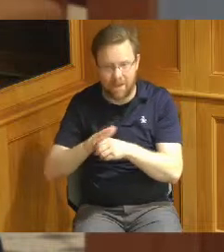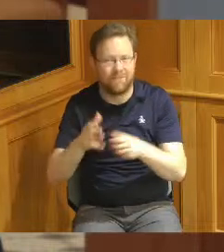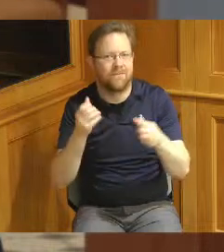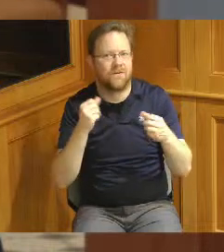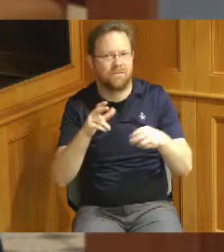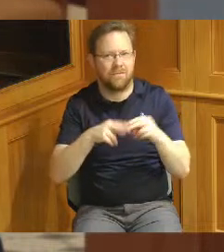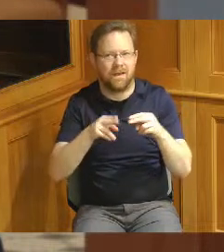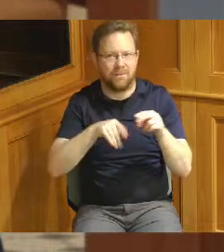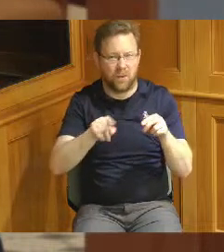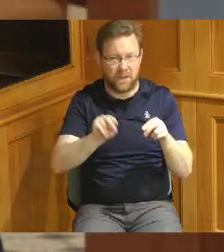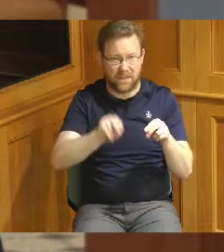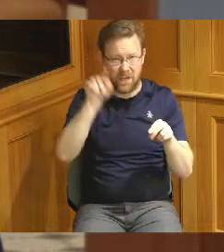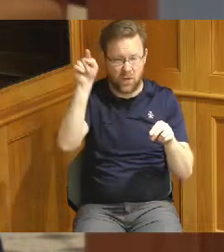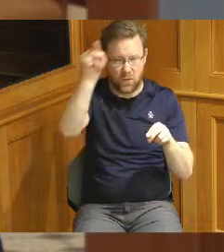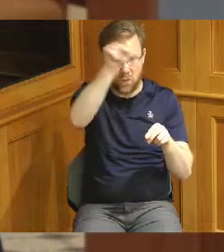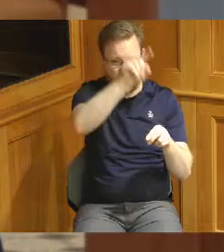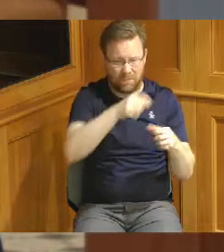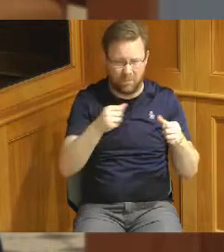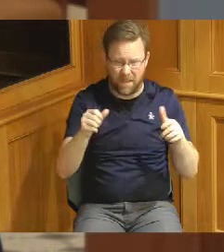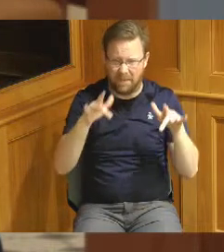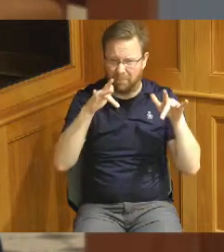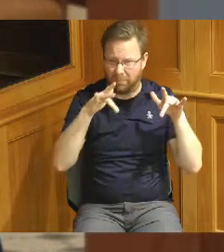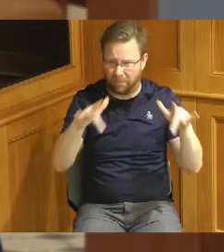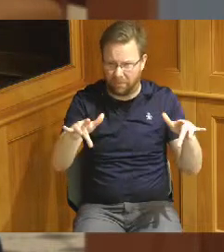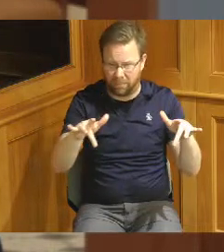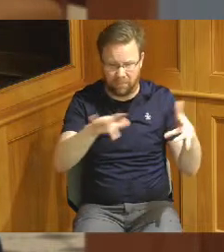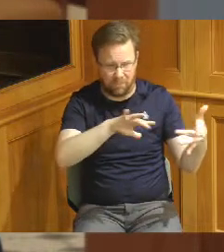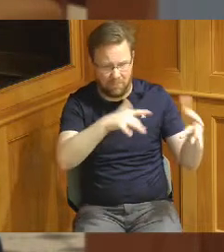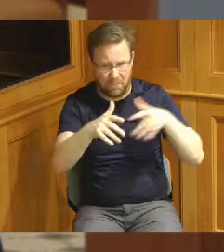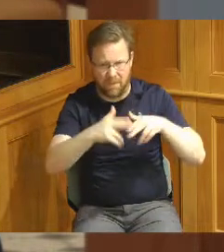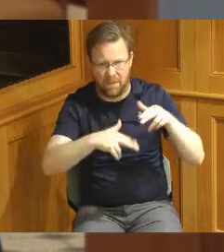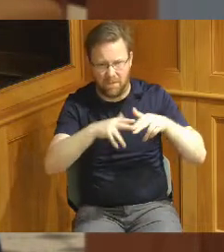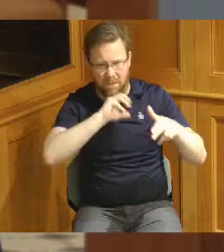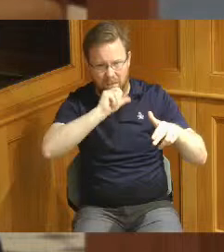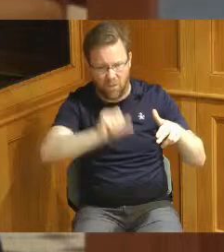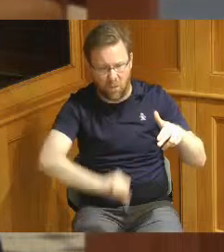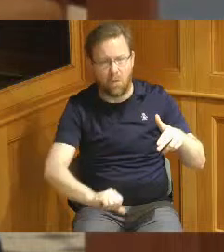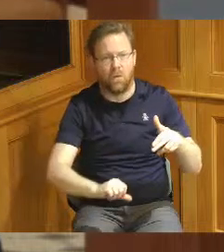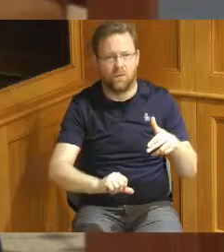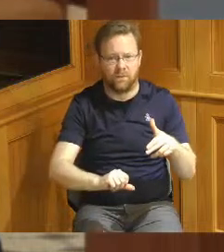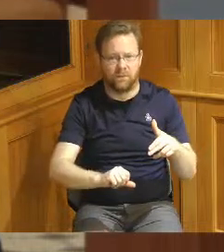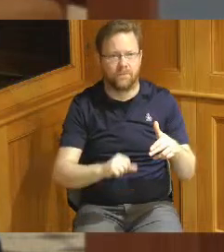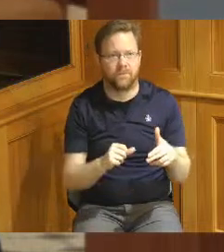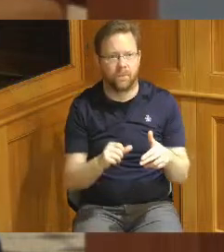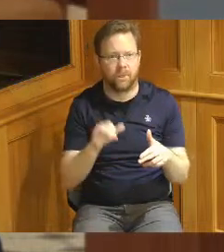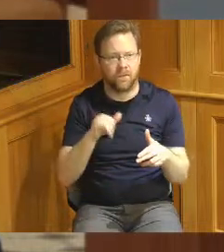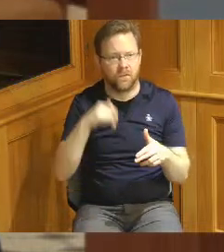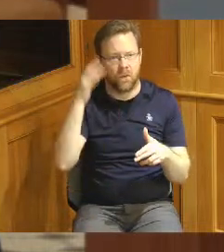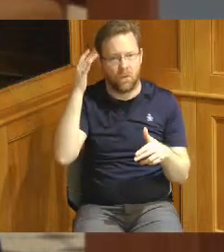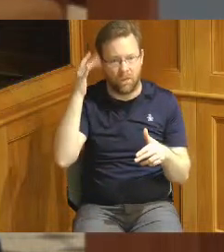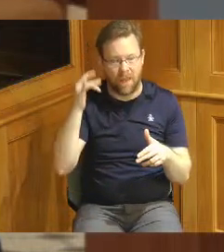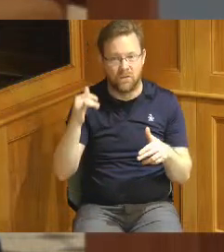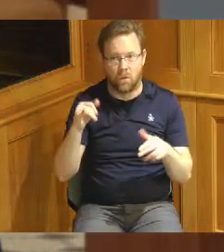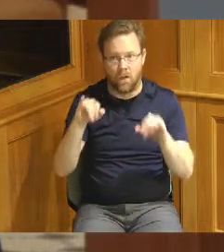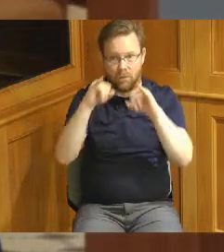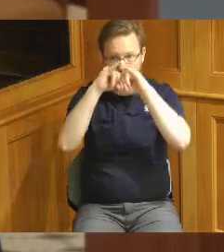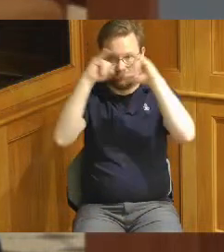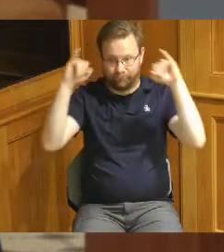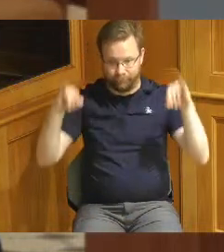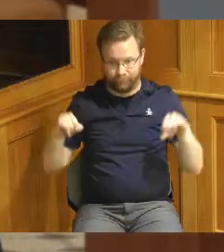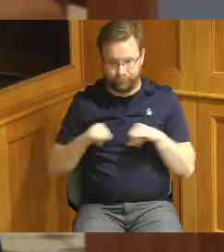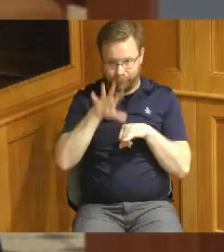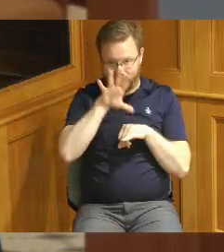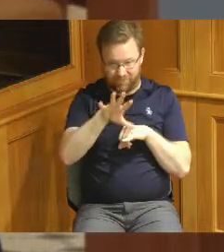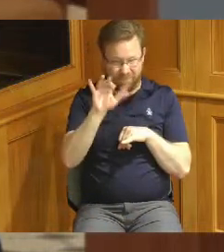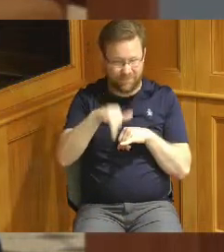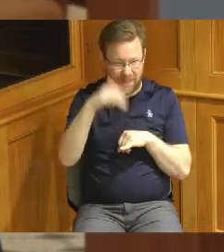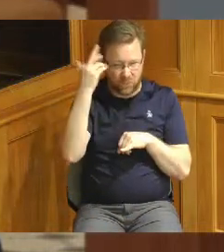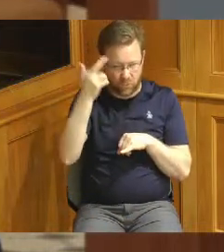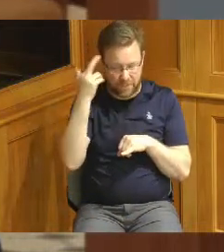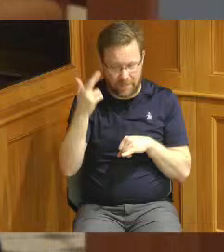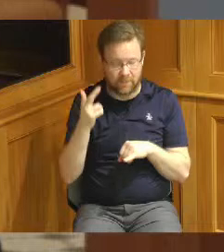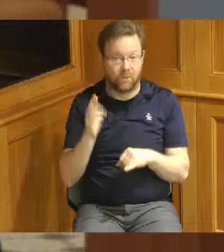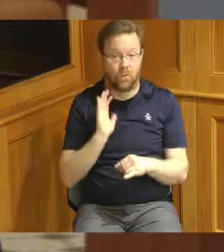is $3,975 from that grant item number 19 is a resolution approving the collective bargaining